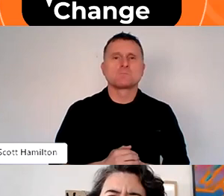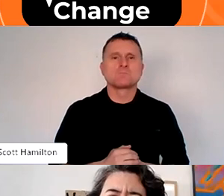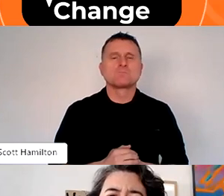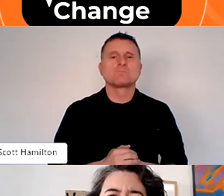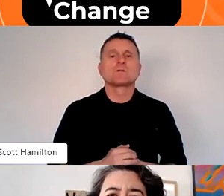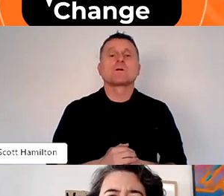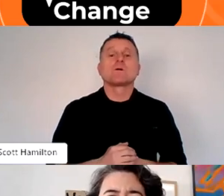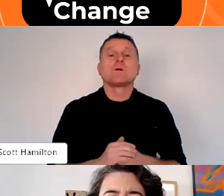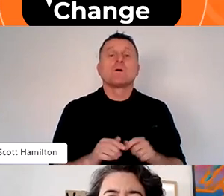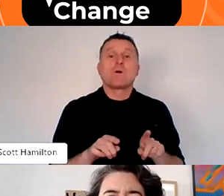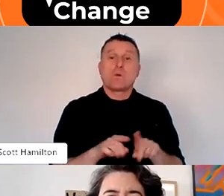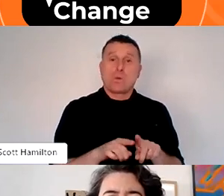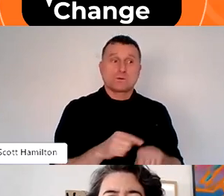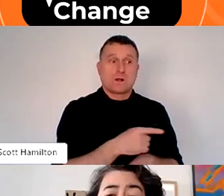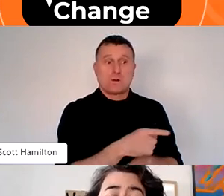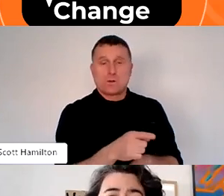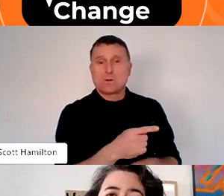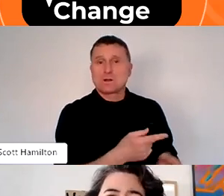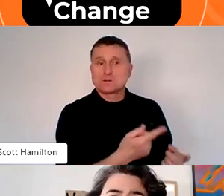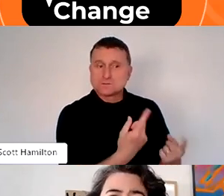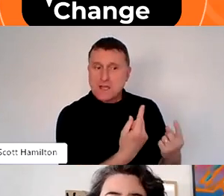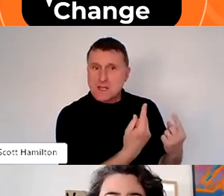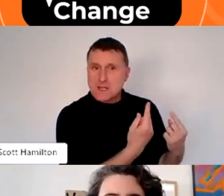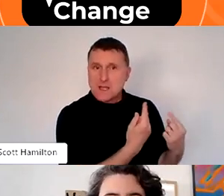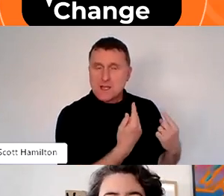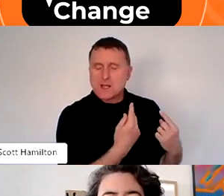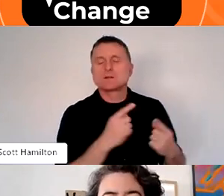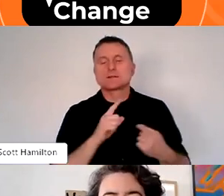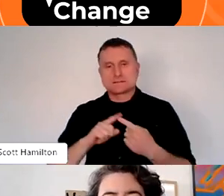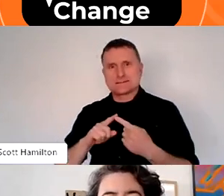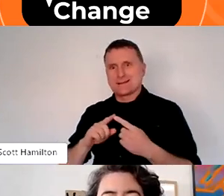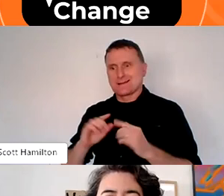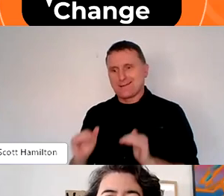they have told me that we have so far to go in Aotearoa New Zealand